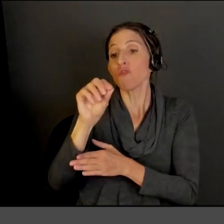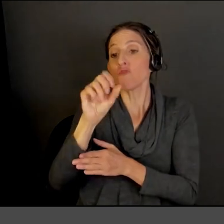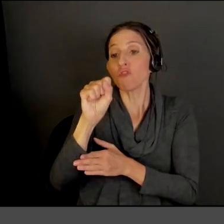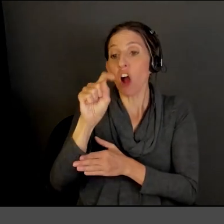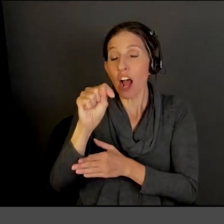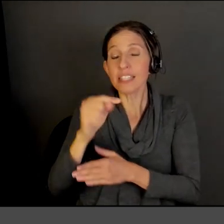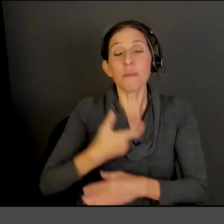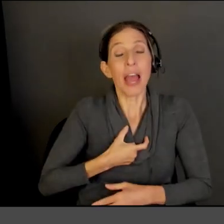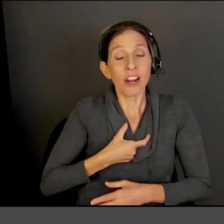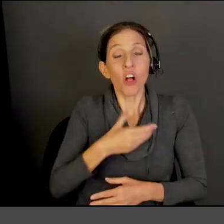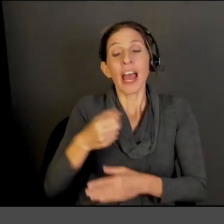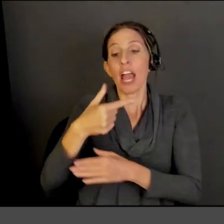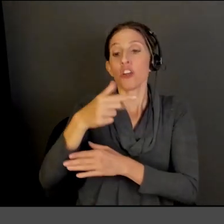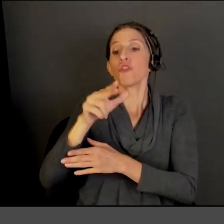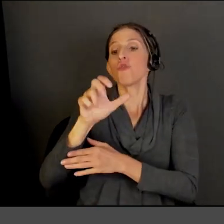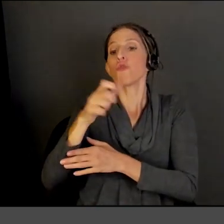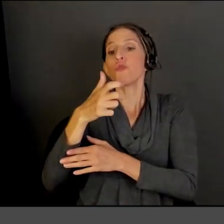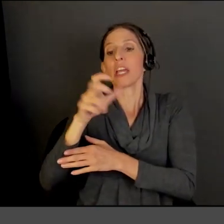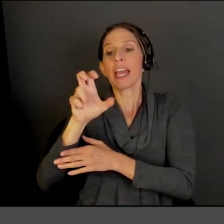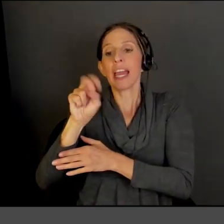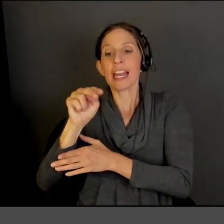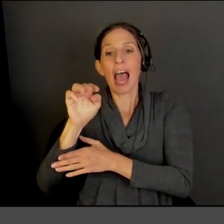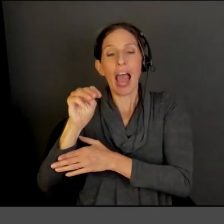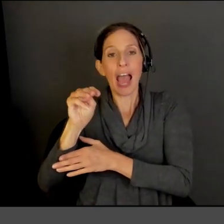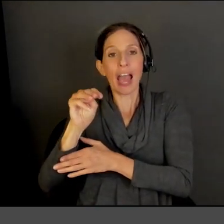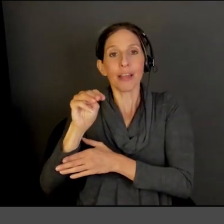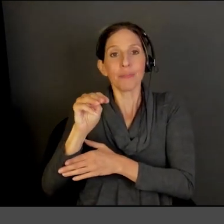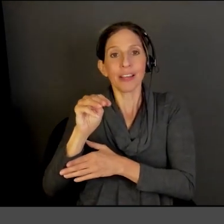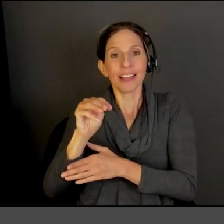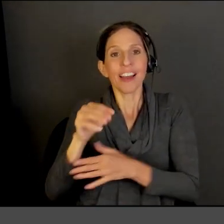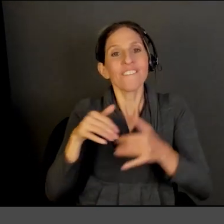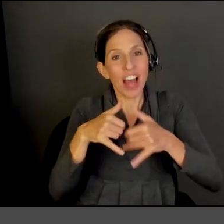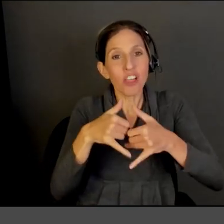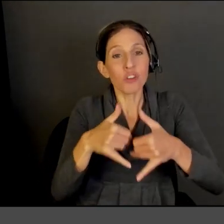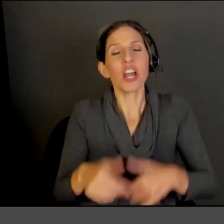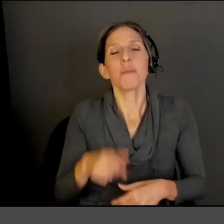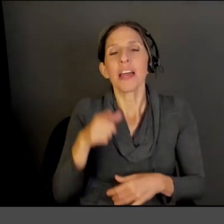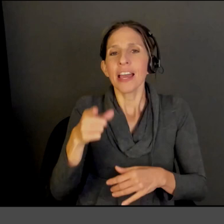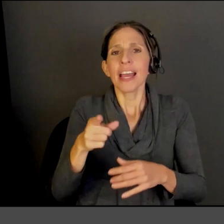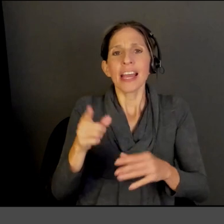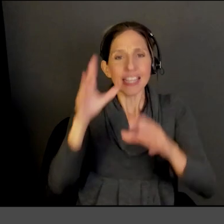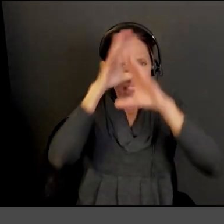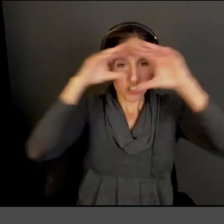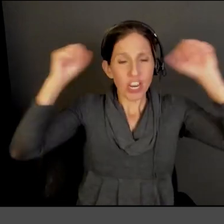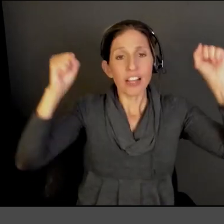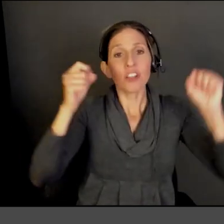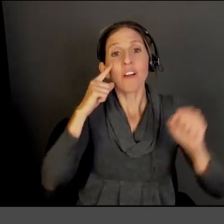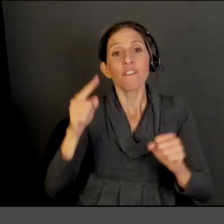HE IS A CHANCELLOR OF THE ACADEMY OF AMERICAN POETS, A FORMER POET LAUREATE OF THE STATE OF CALIFORNIA,